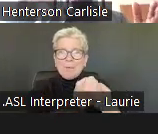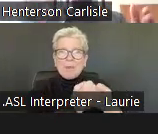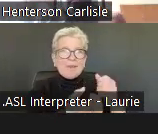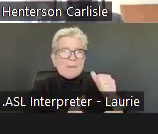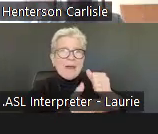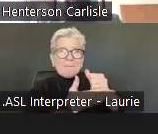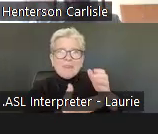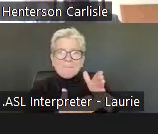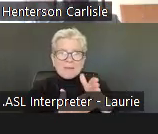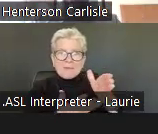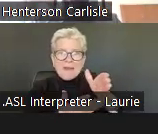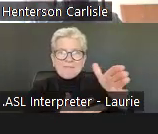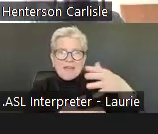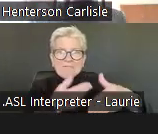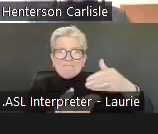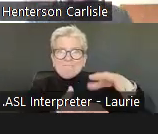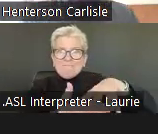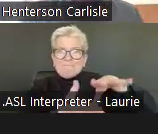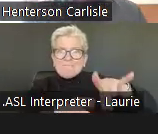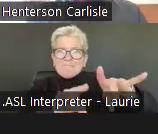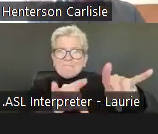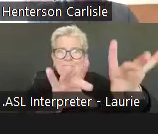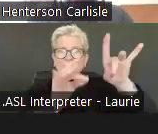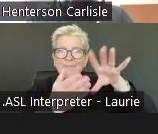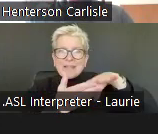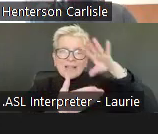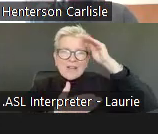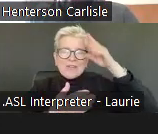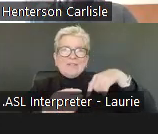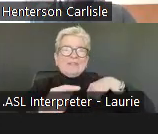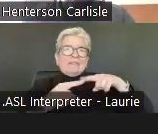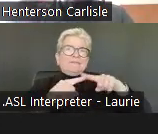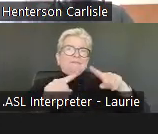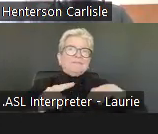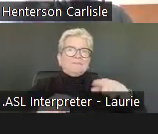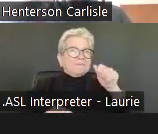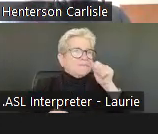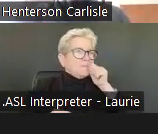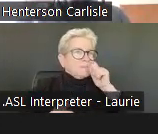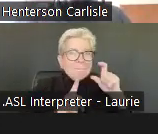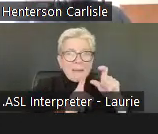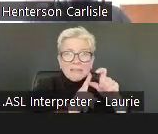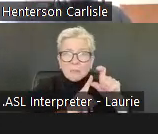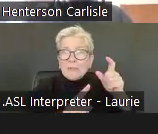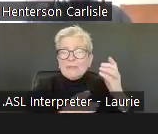that's helping with passwords, that's helping with access, helping parents know